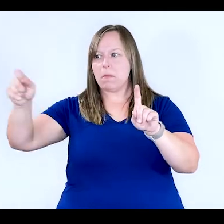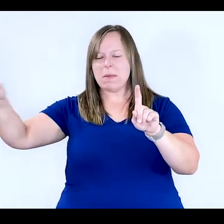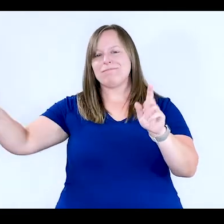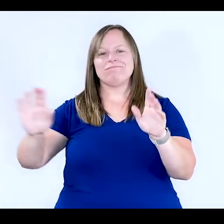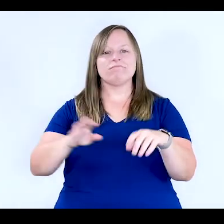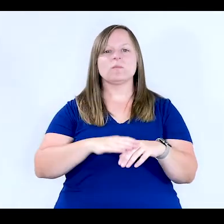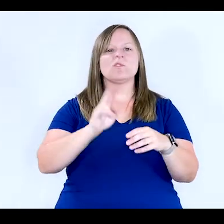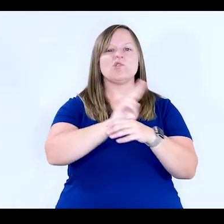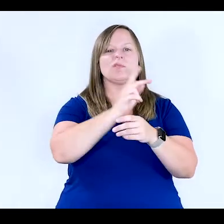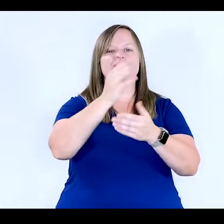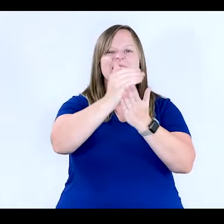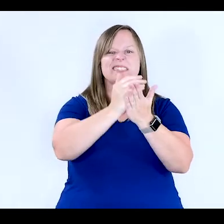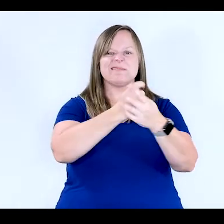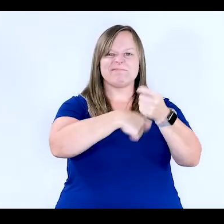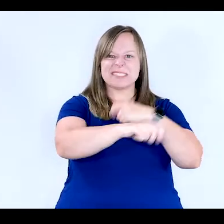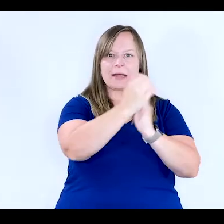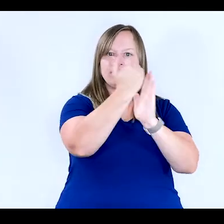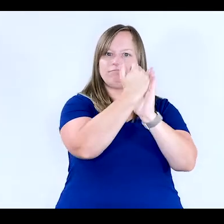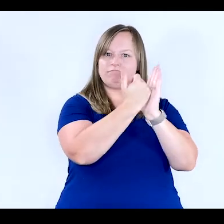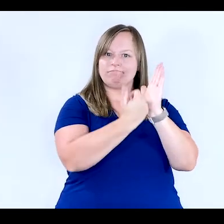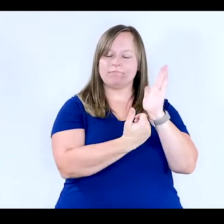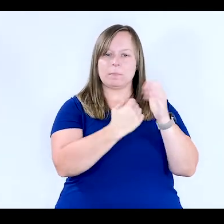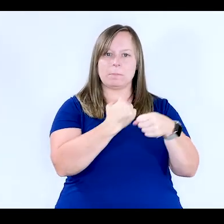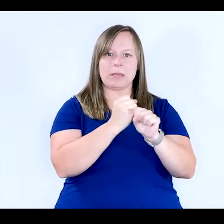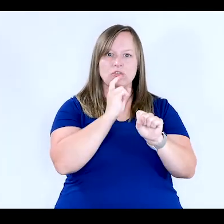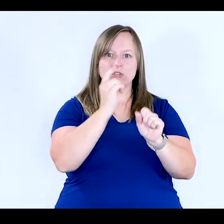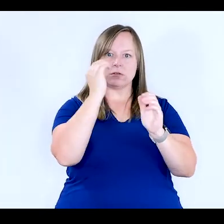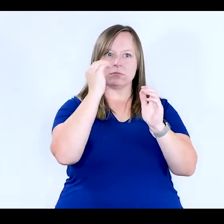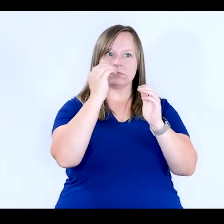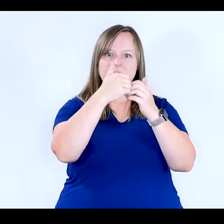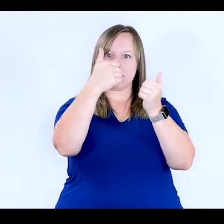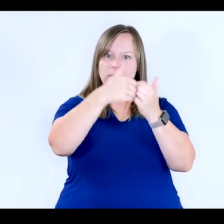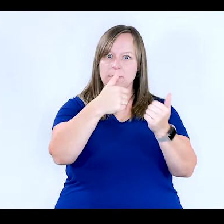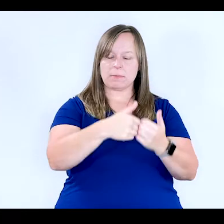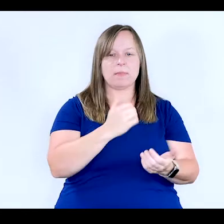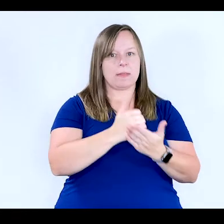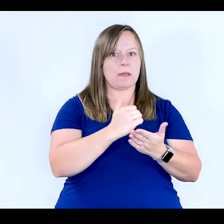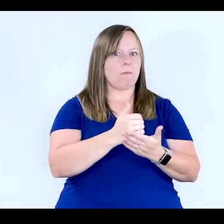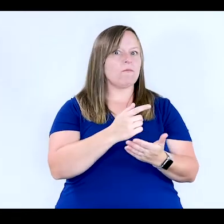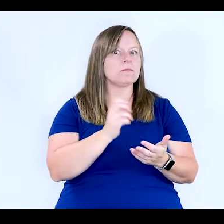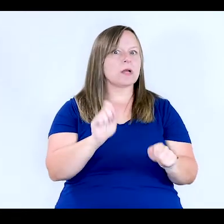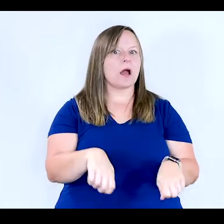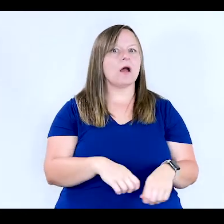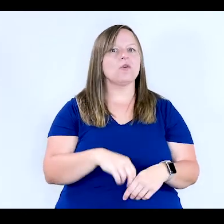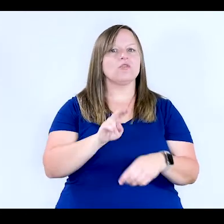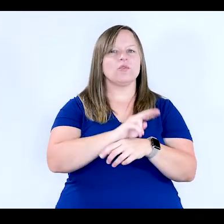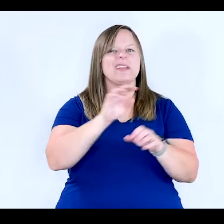So using lists to delineate separate items is really helpful. 3) Using active